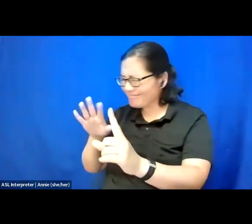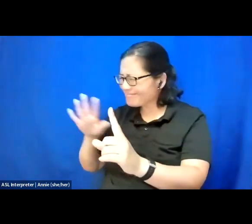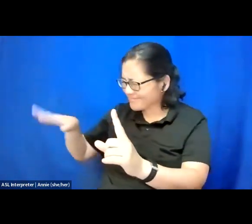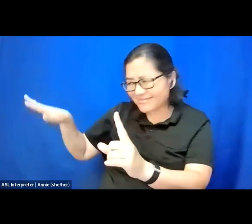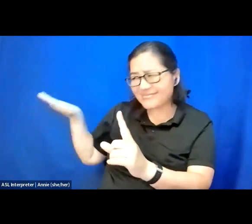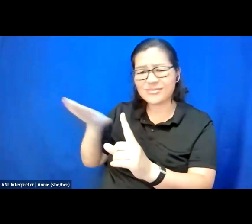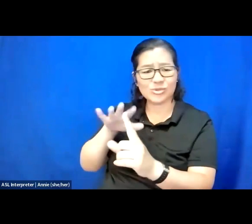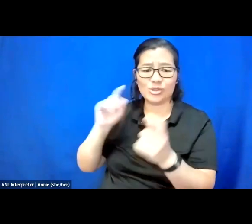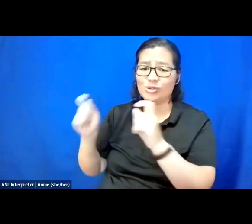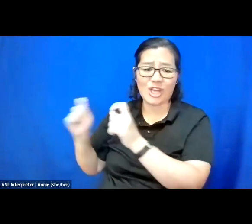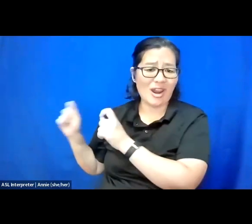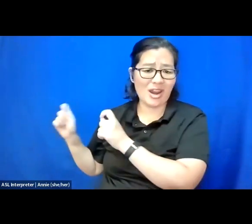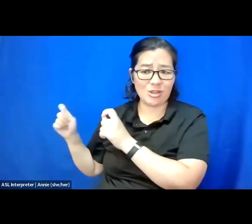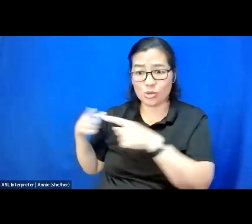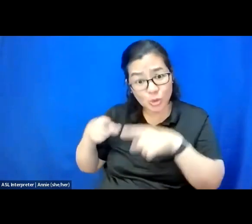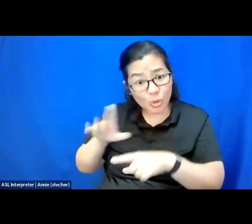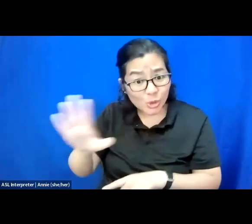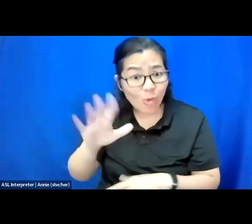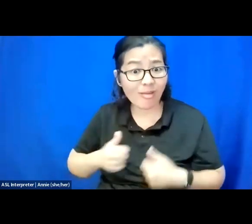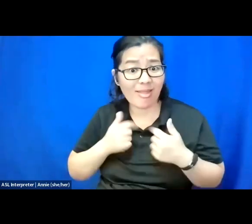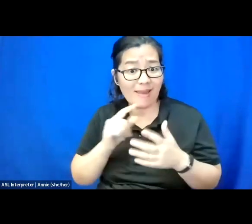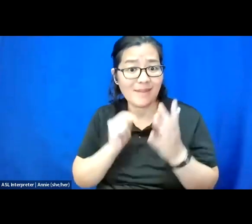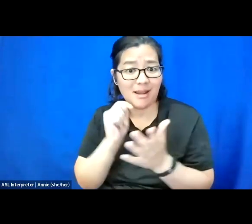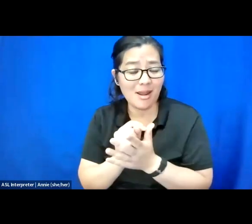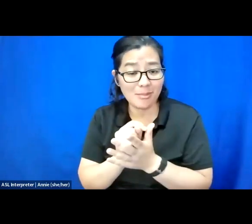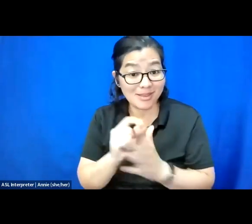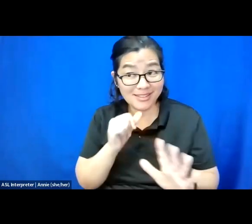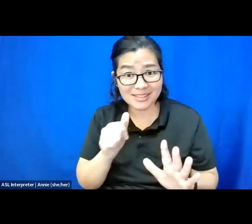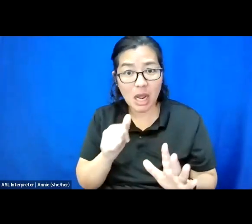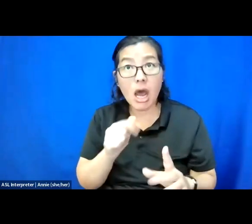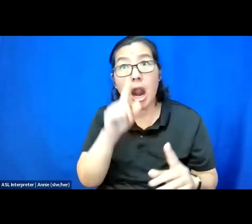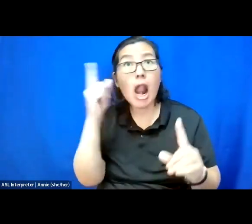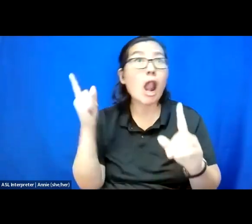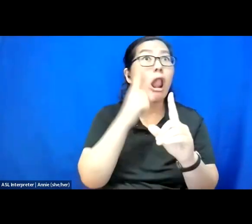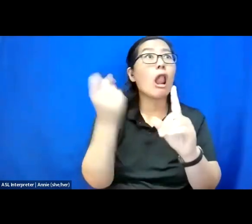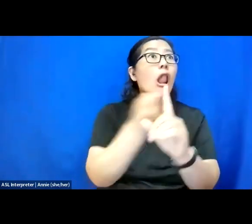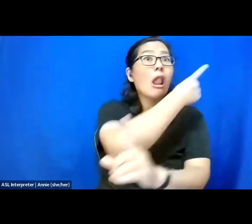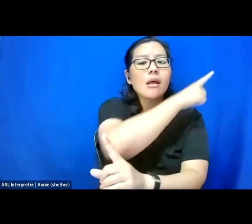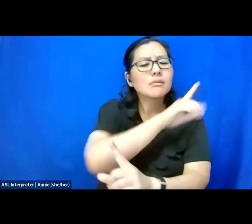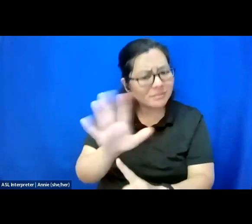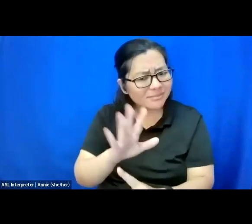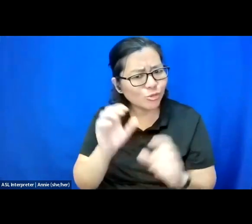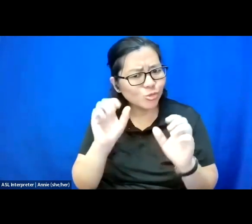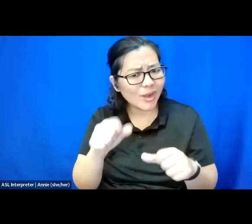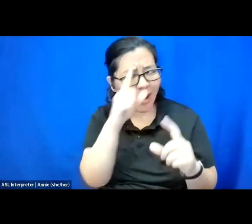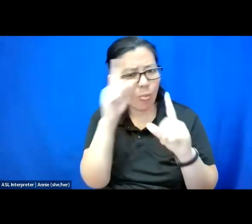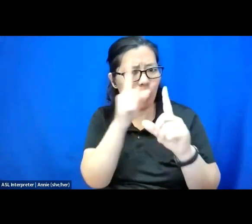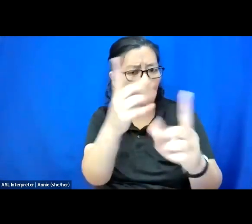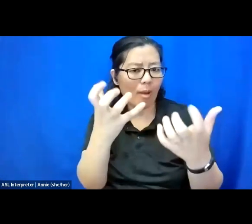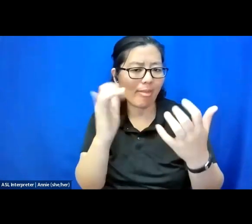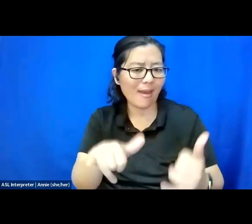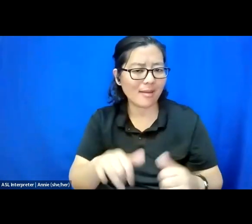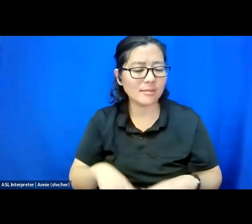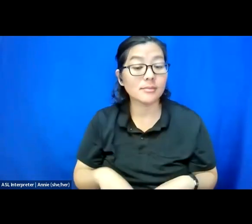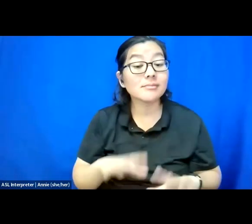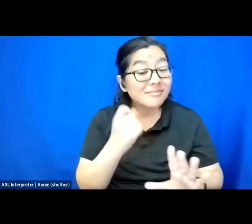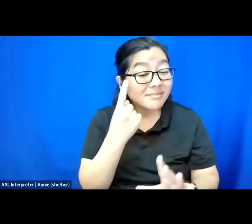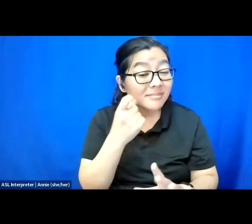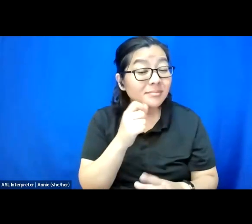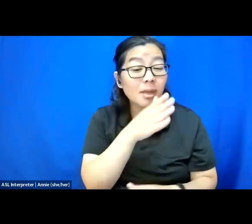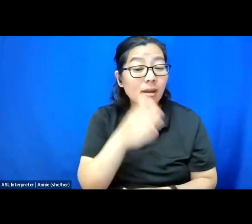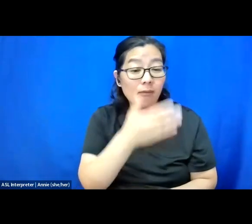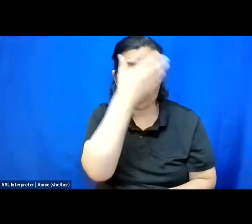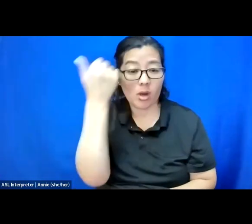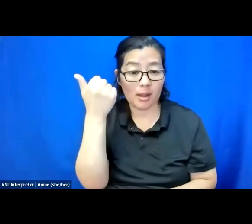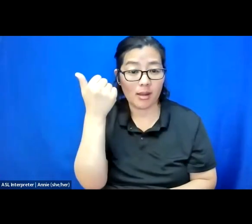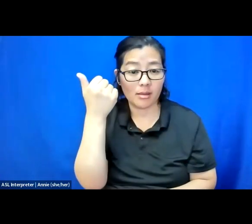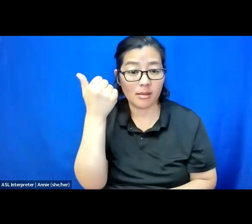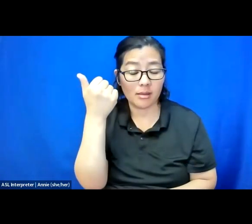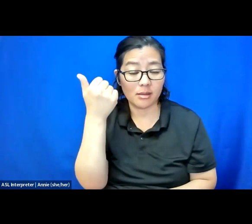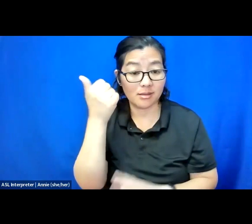It's not unheard of to desire those things, but never forget that your advocacy is going